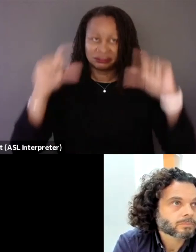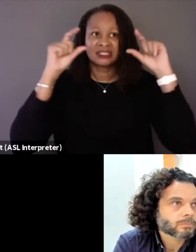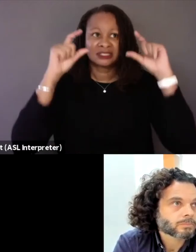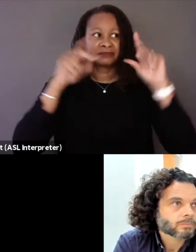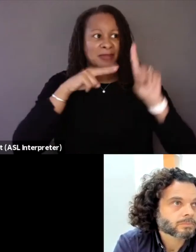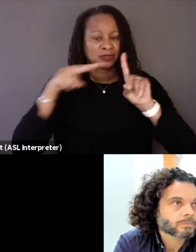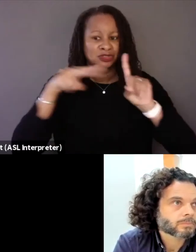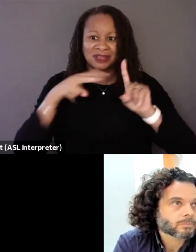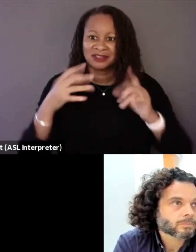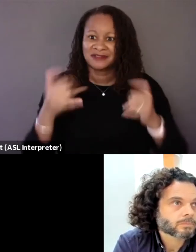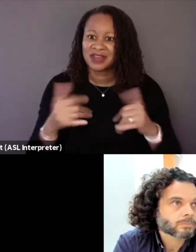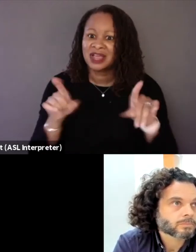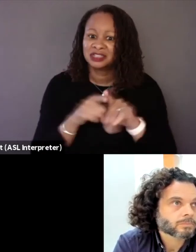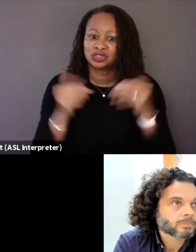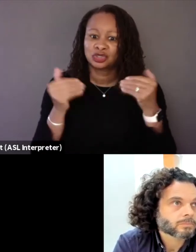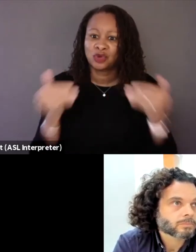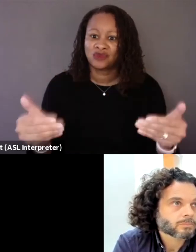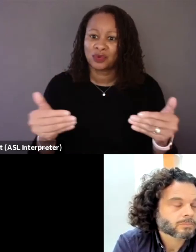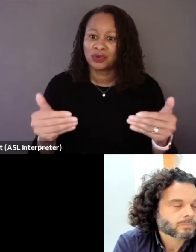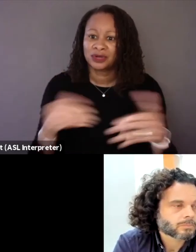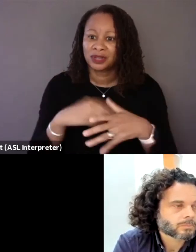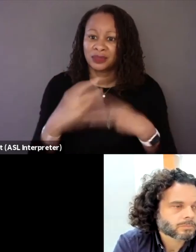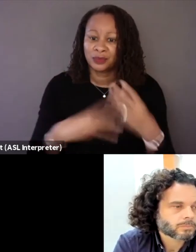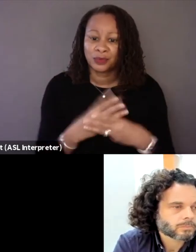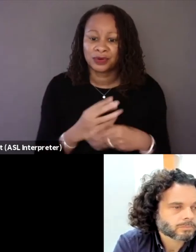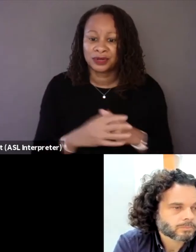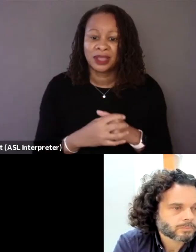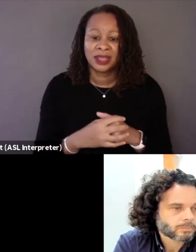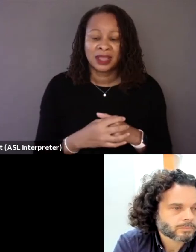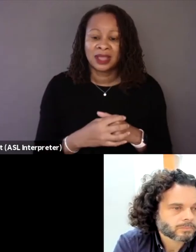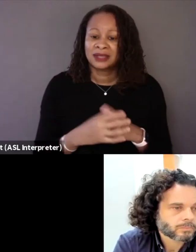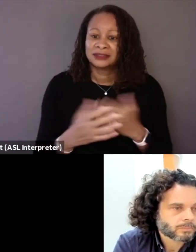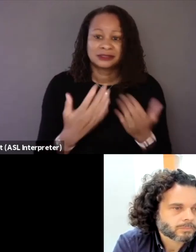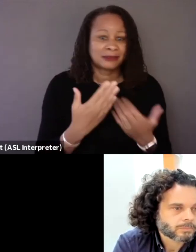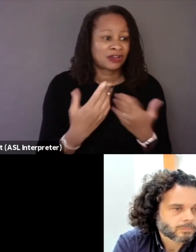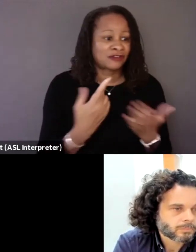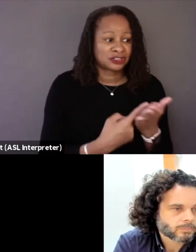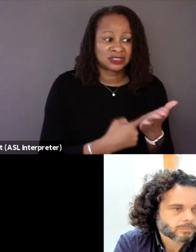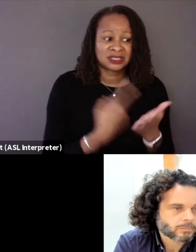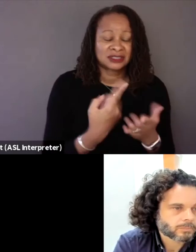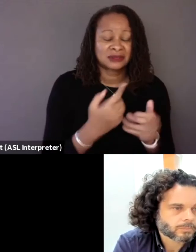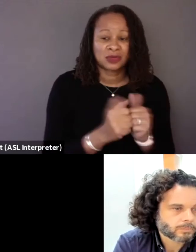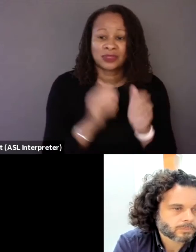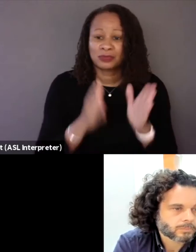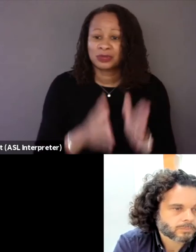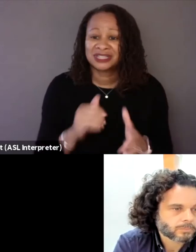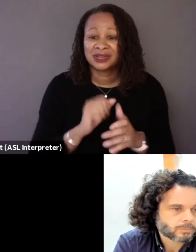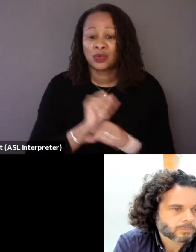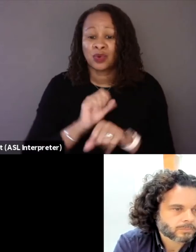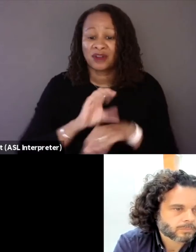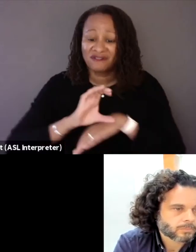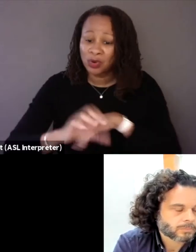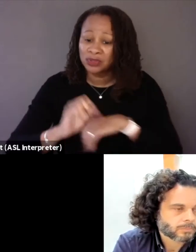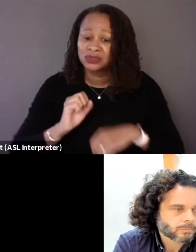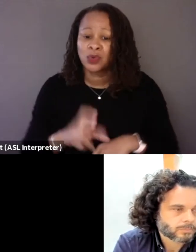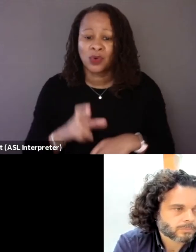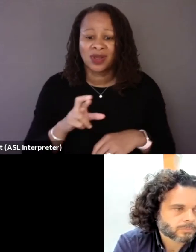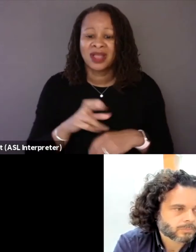and as you go forward in the world, right? Whether you're discussing something with something in an, in a workforce, or just like inner dynamics between people,